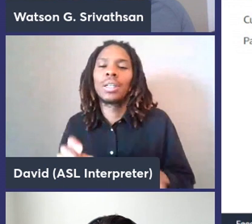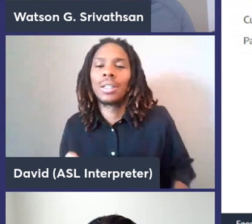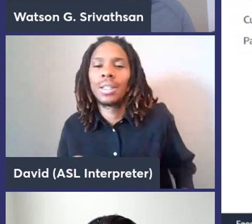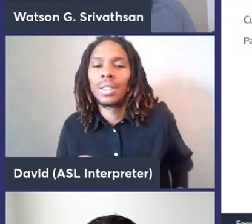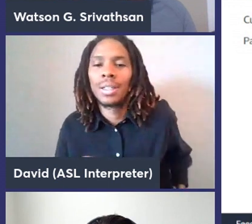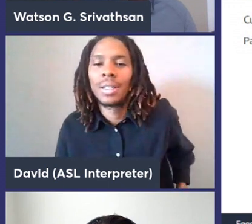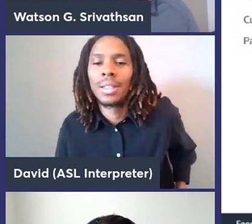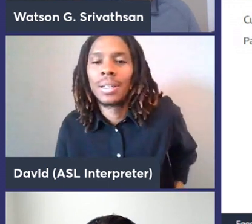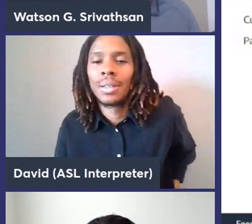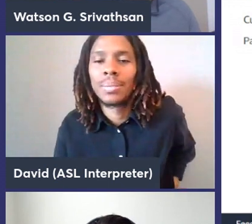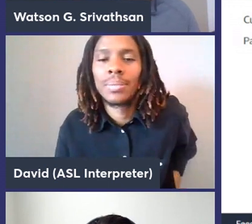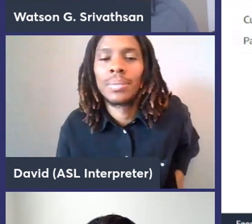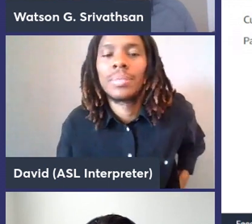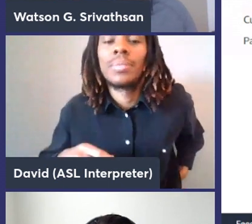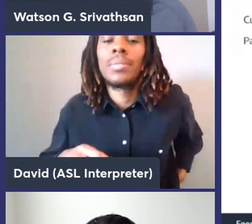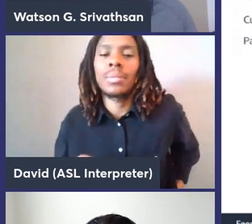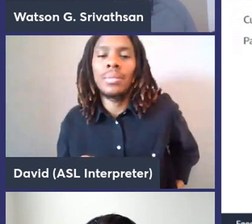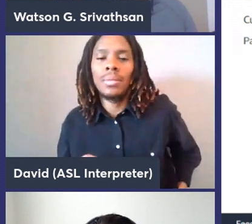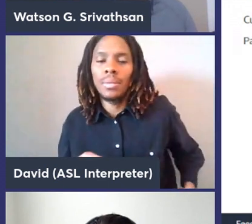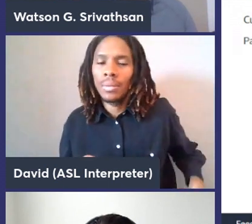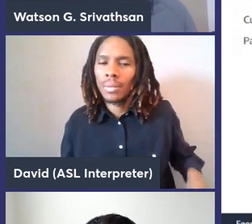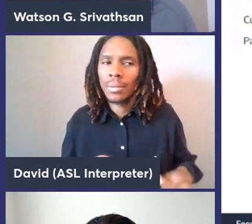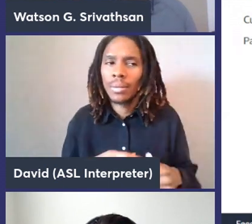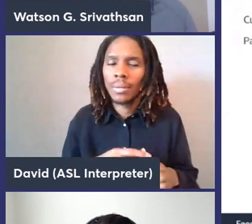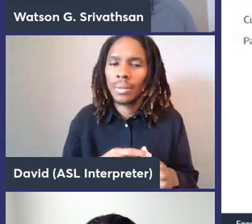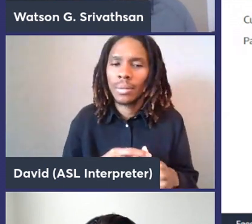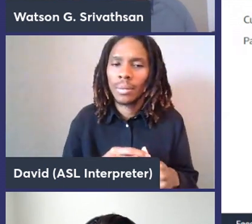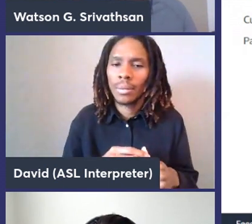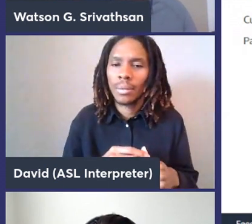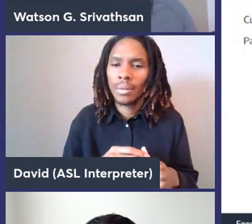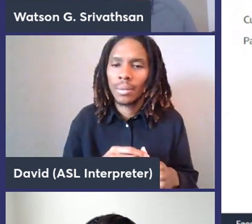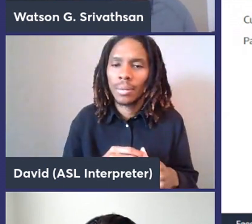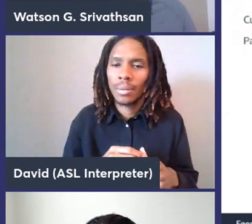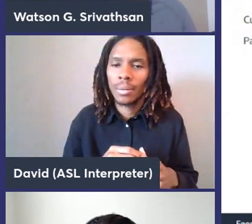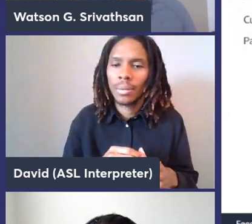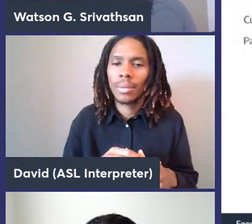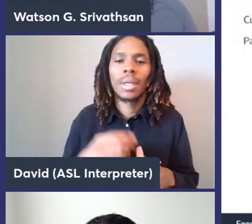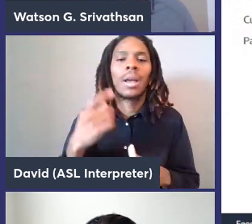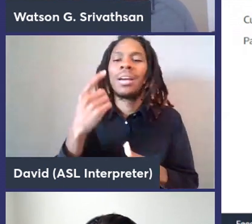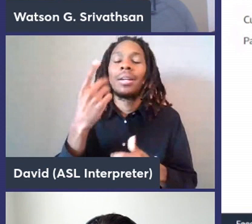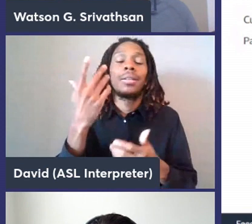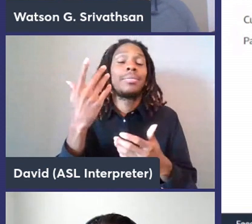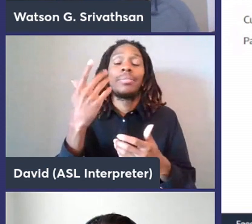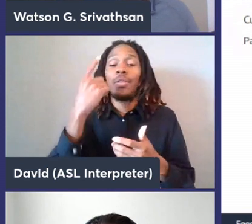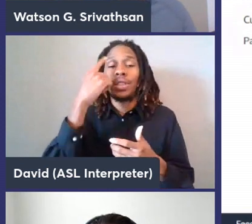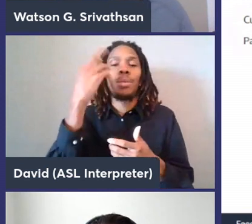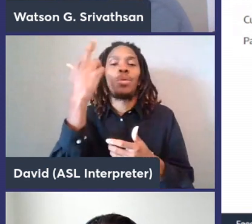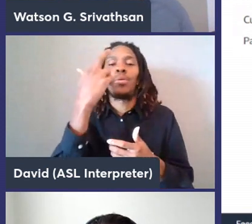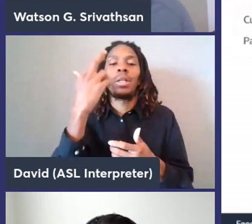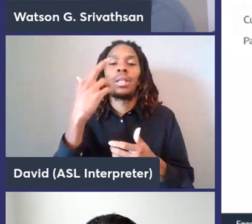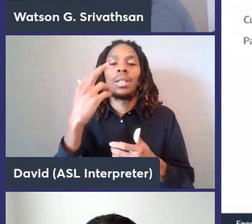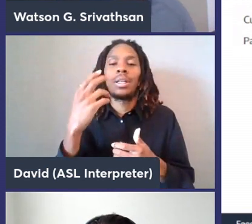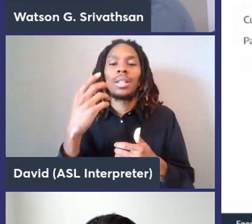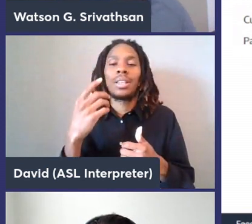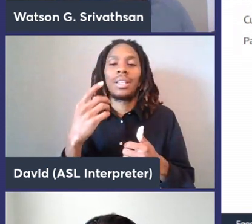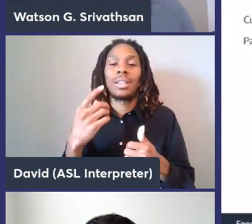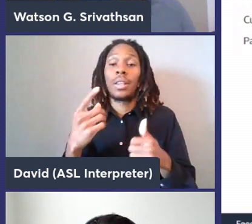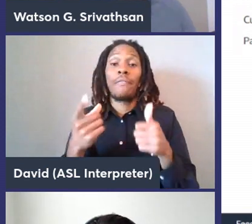or maybe I put a full stop, and for some reason, let's say the full stop doesn't show up in the translation.